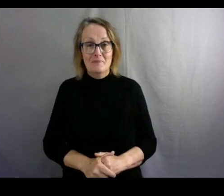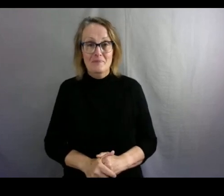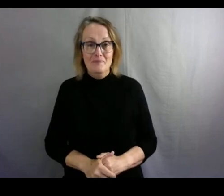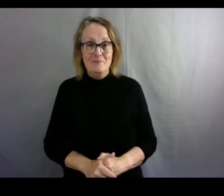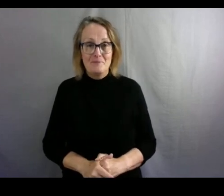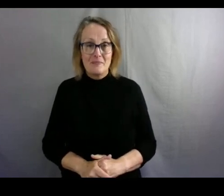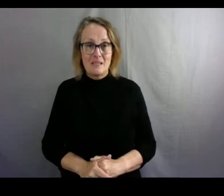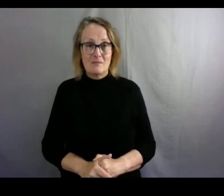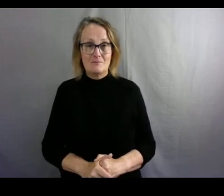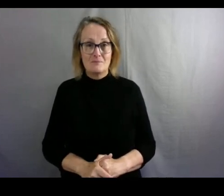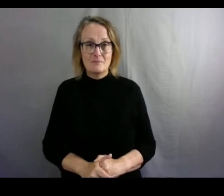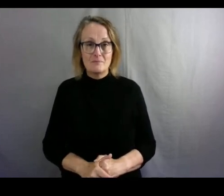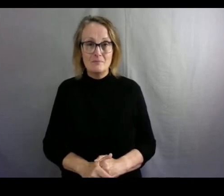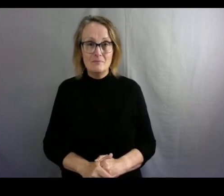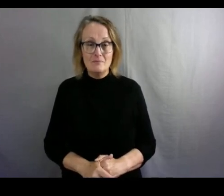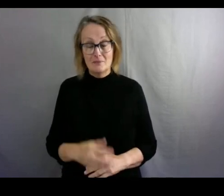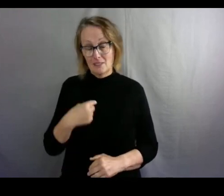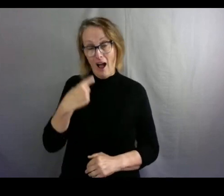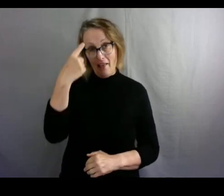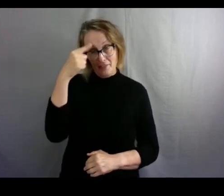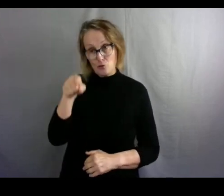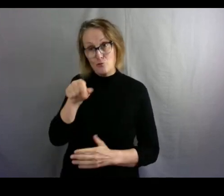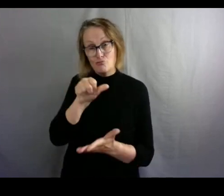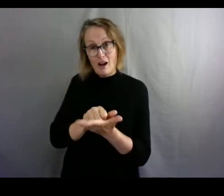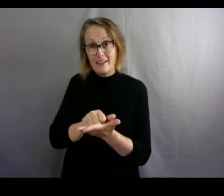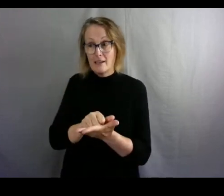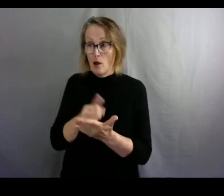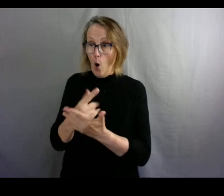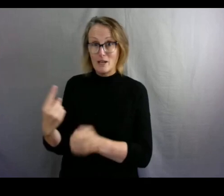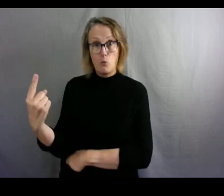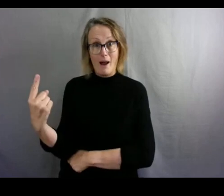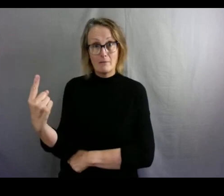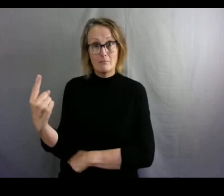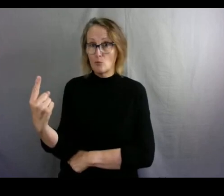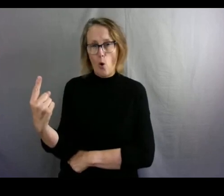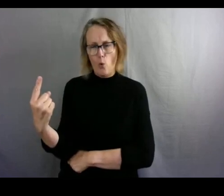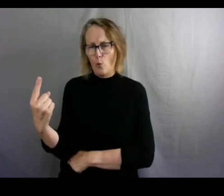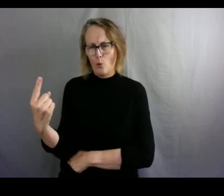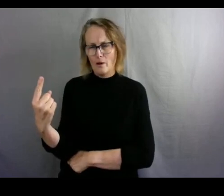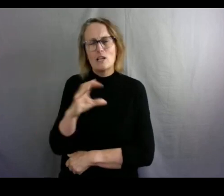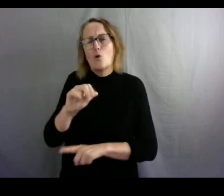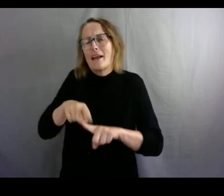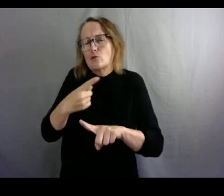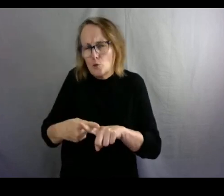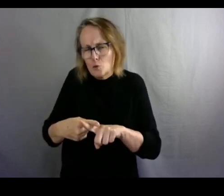Well, I think you said it. I mean, he was not the only one. That's not an excuse, but there is kind of a hypocrisy